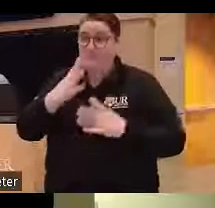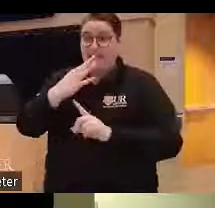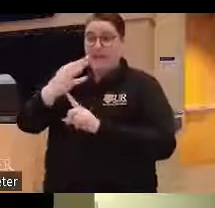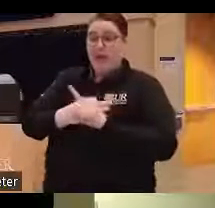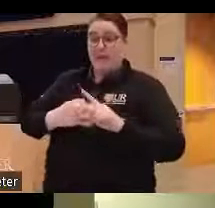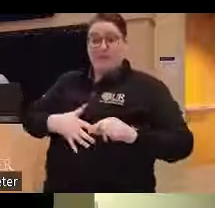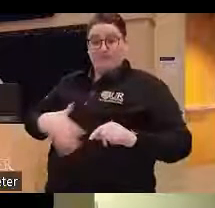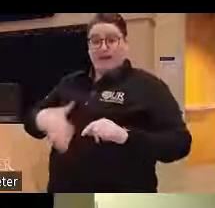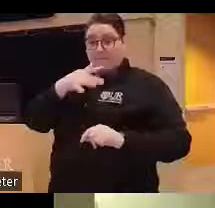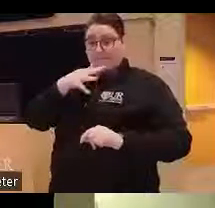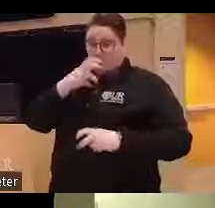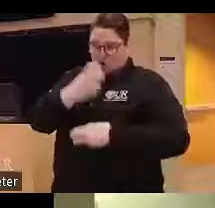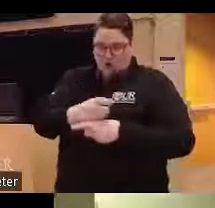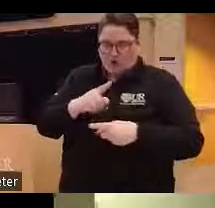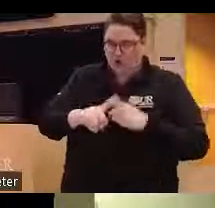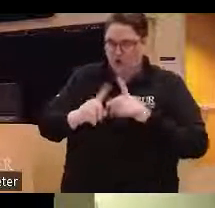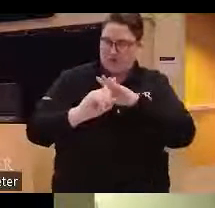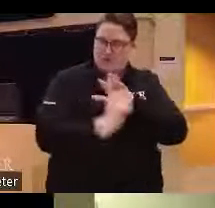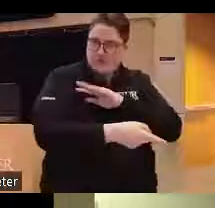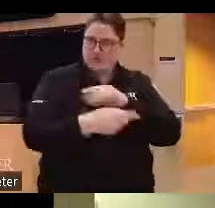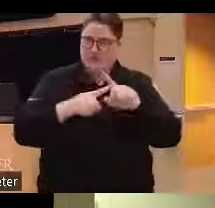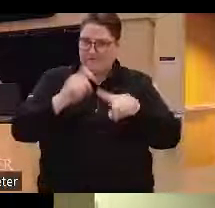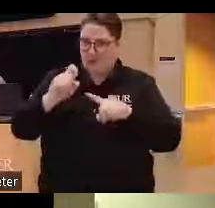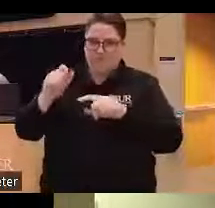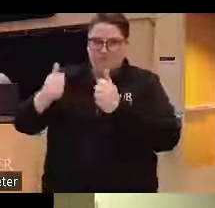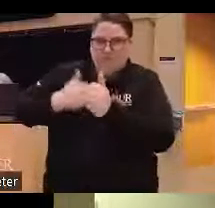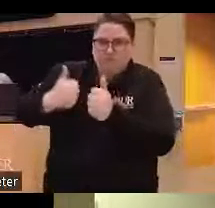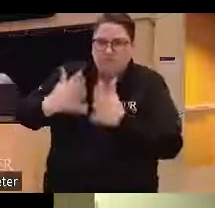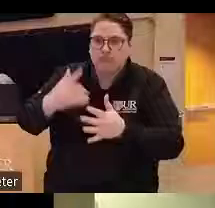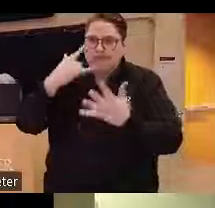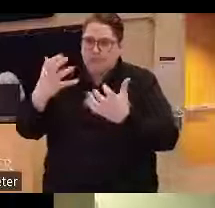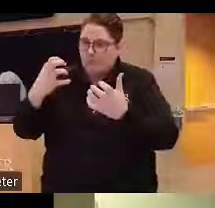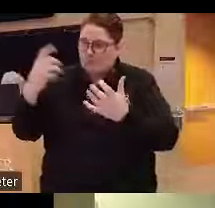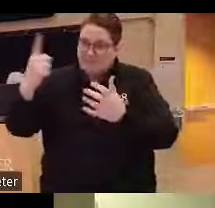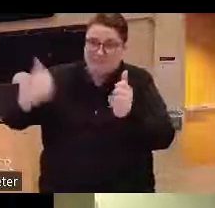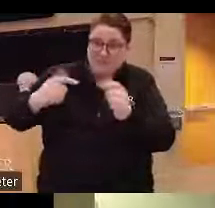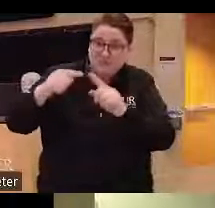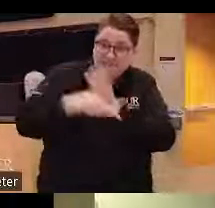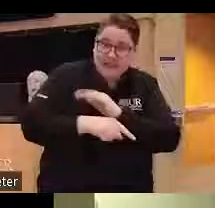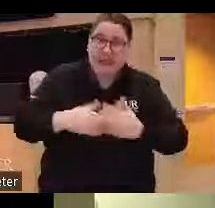to get around with there Predators um should anything happen the infant would be likewise